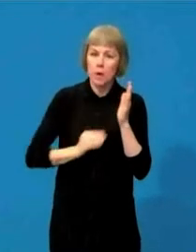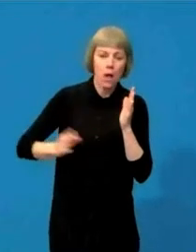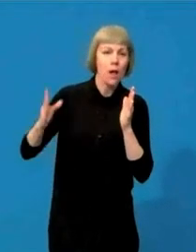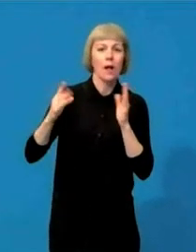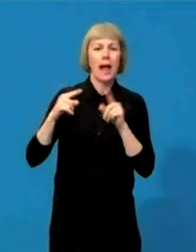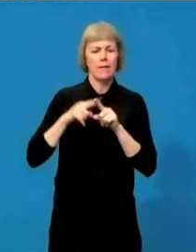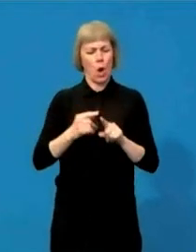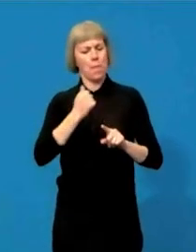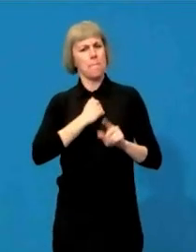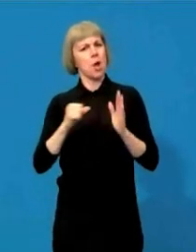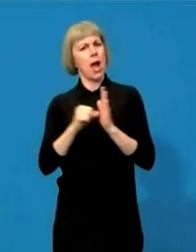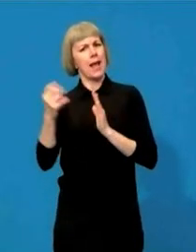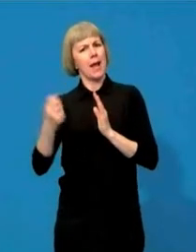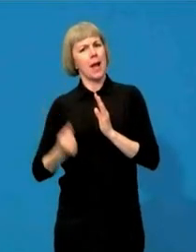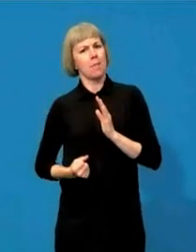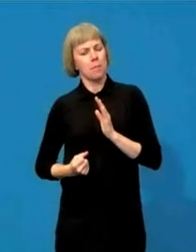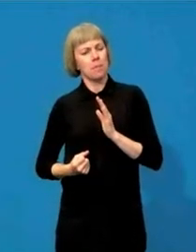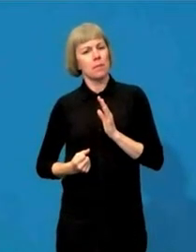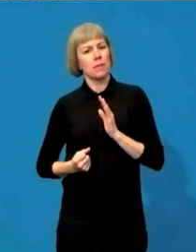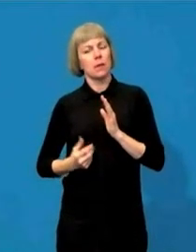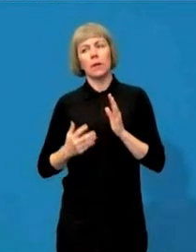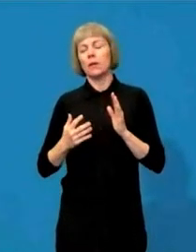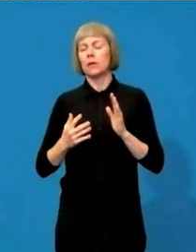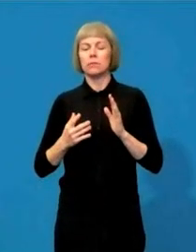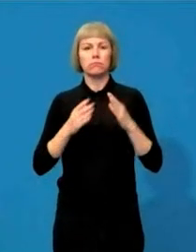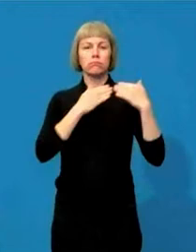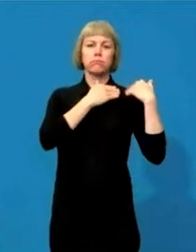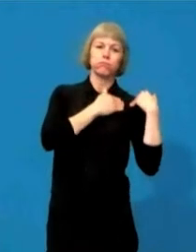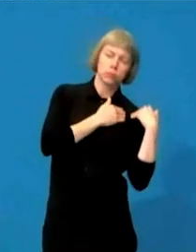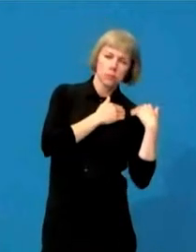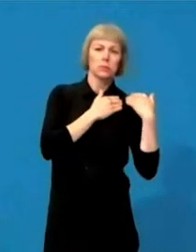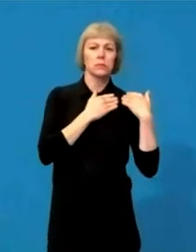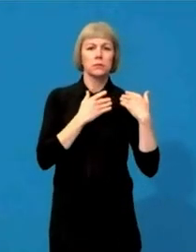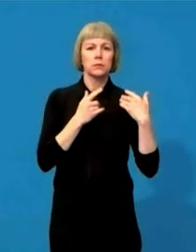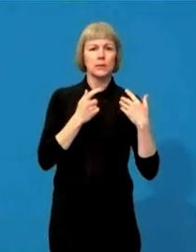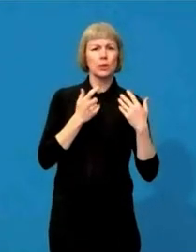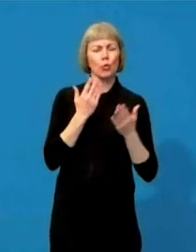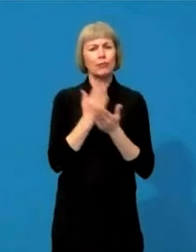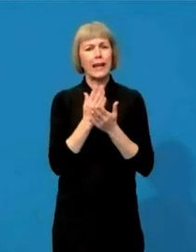So, I guess, you know, as a family we manage, and I managed to be able to, you